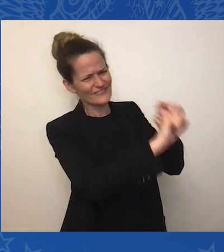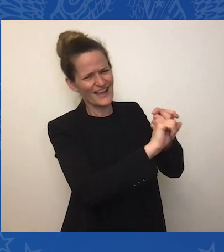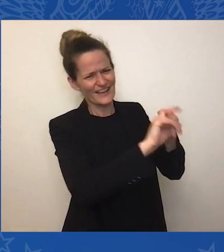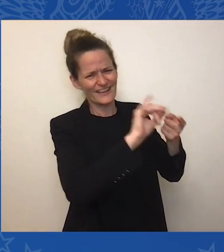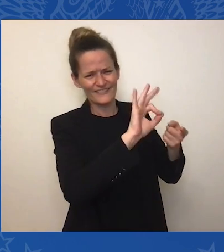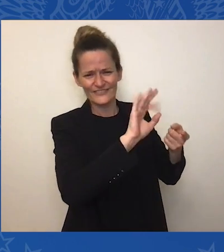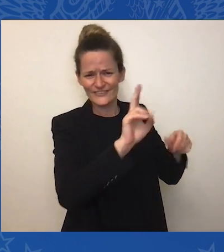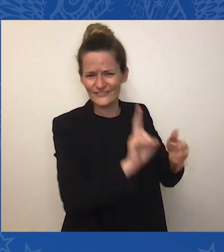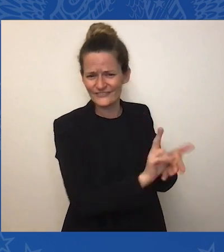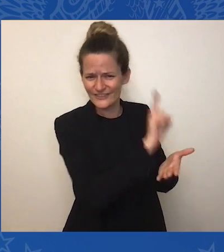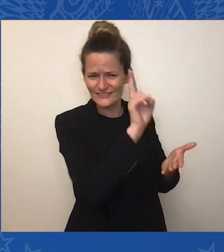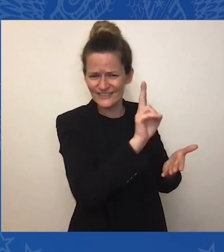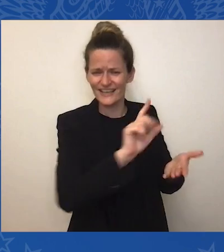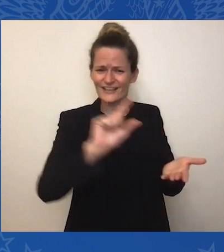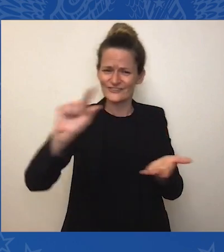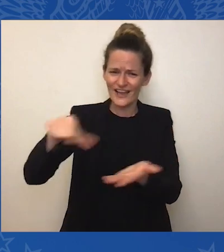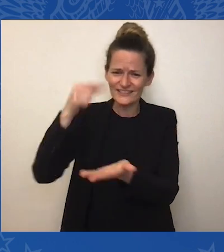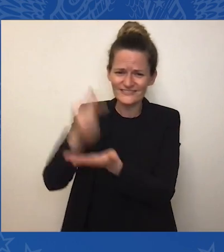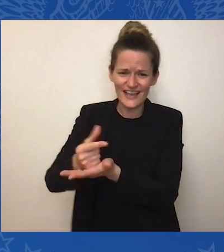And the namesake for Unis Biden Institute